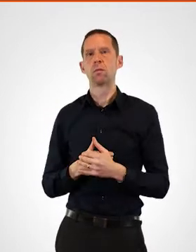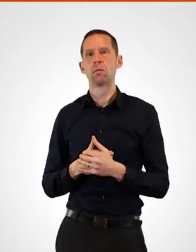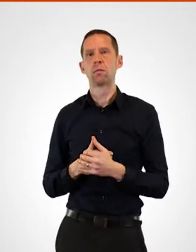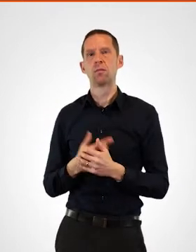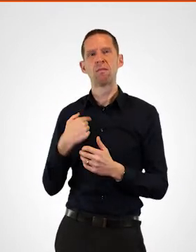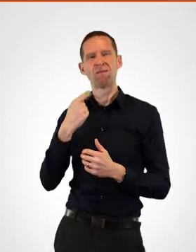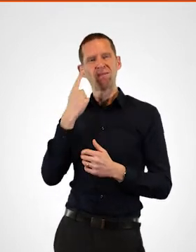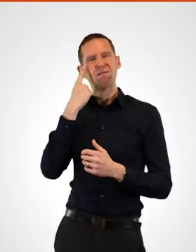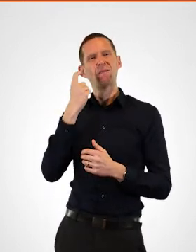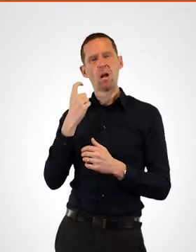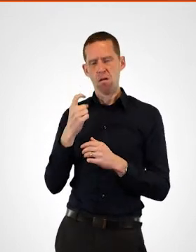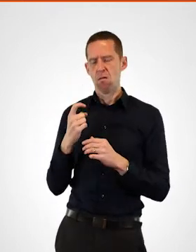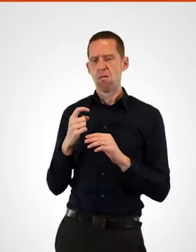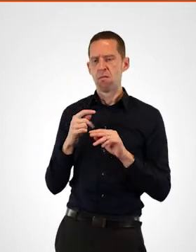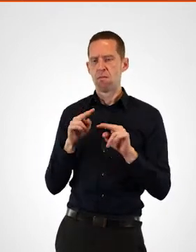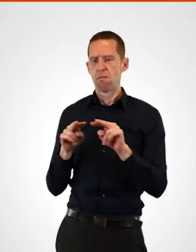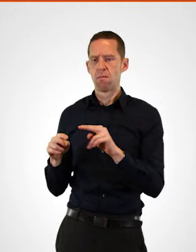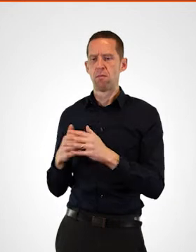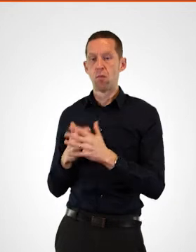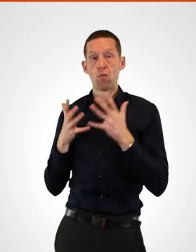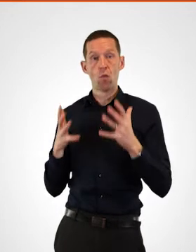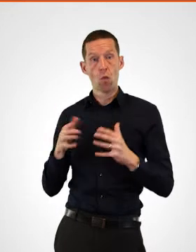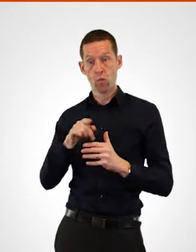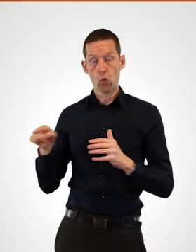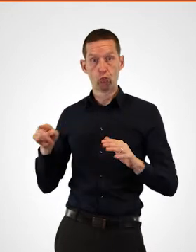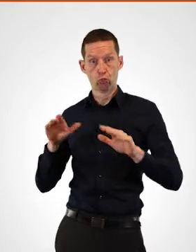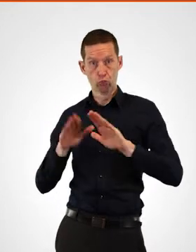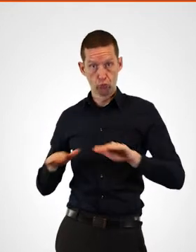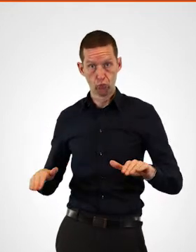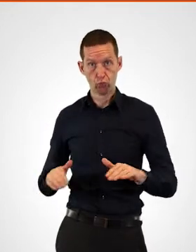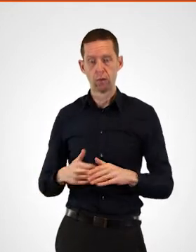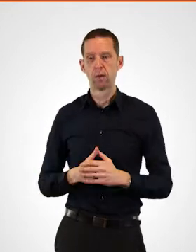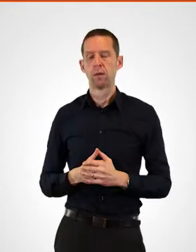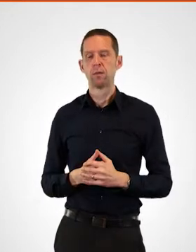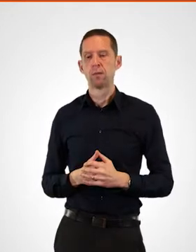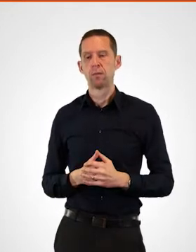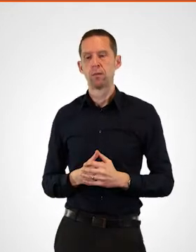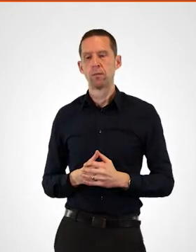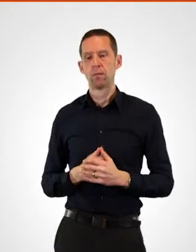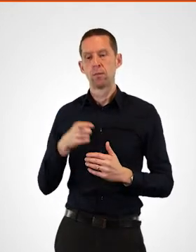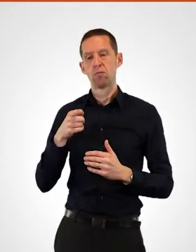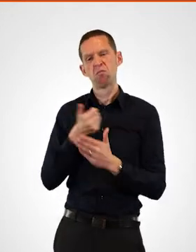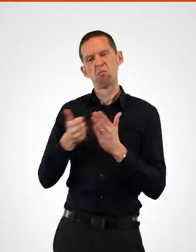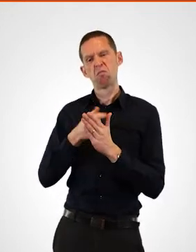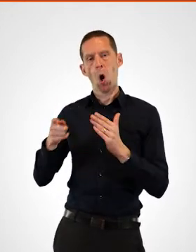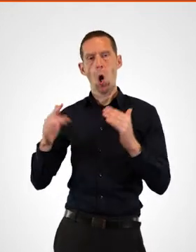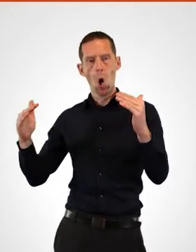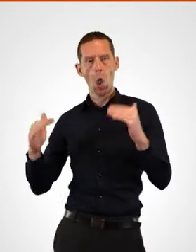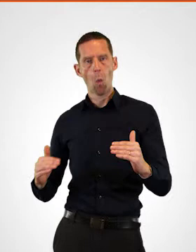was that quite a number of these children had relatively lower IQs